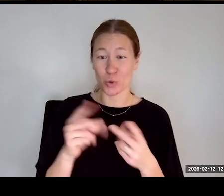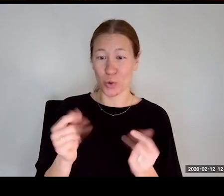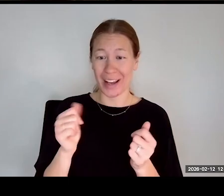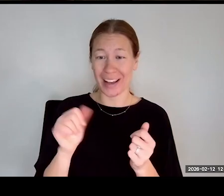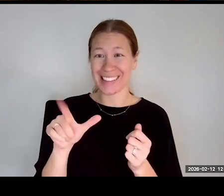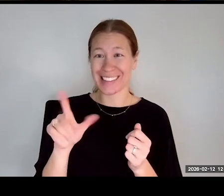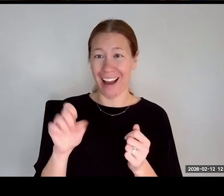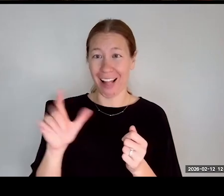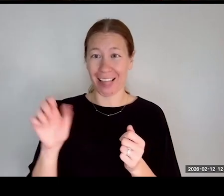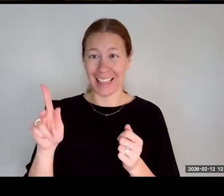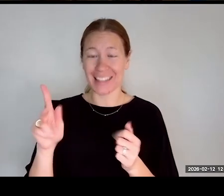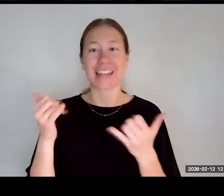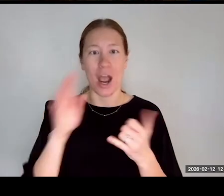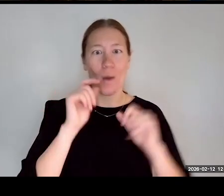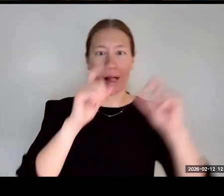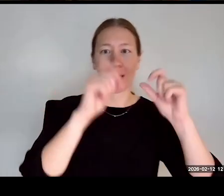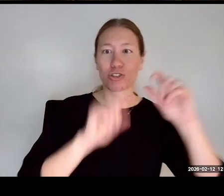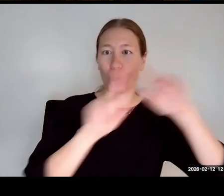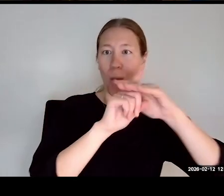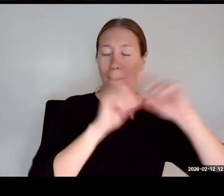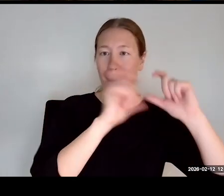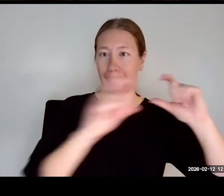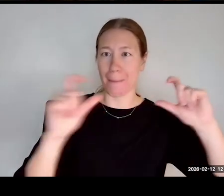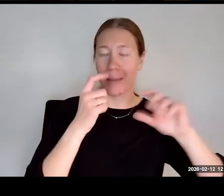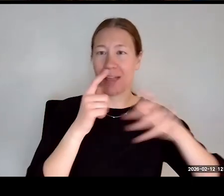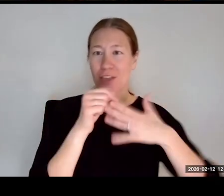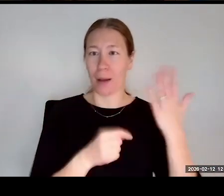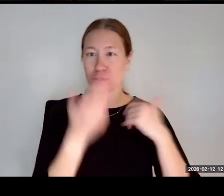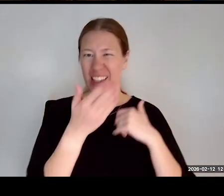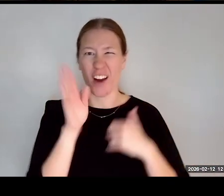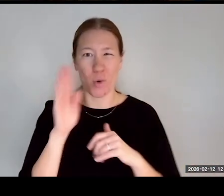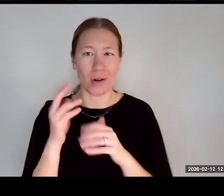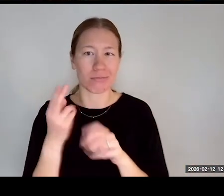to the list of options for paragraph styles, so that I can access it for other types of body texts.